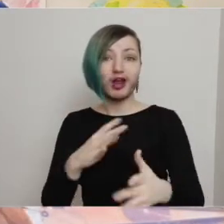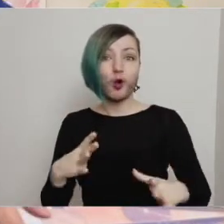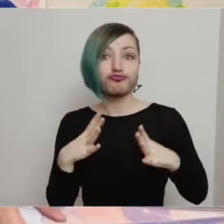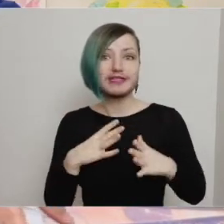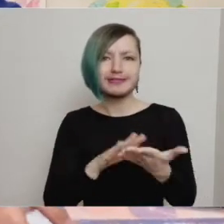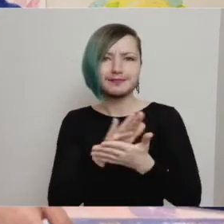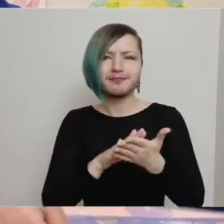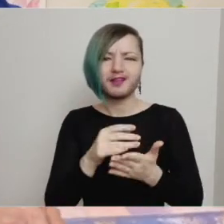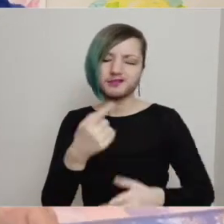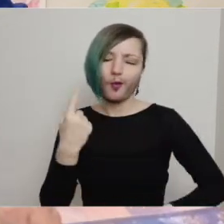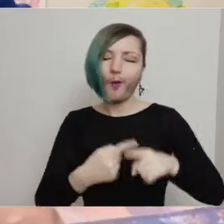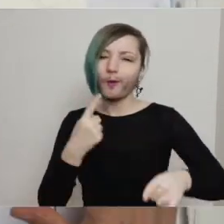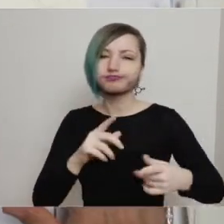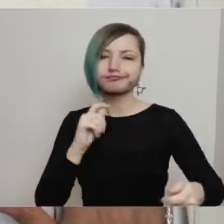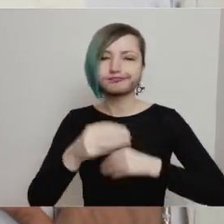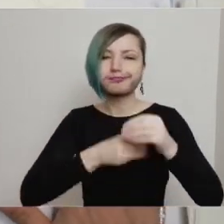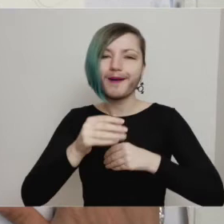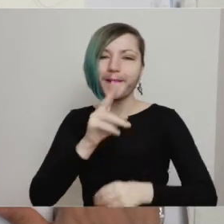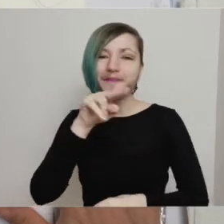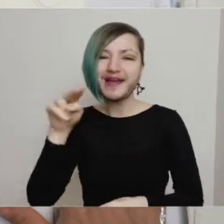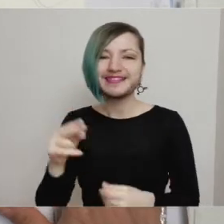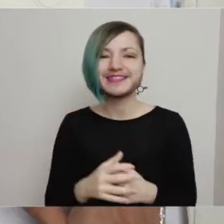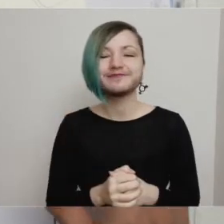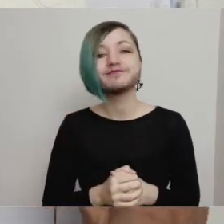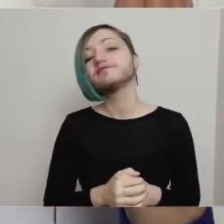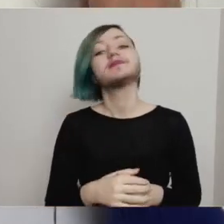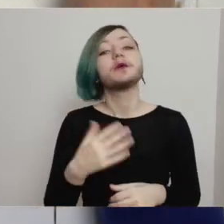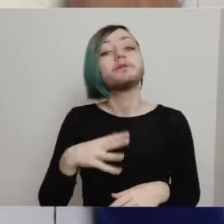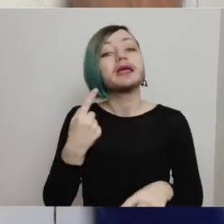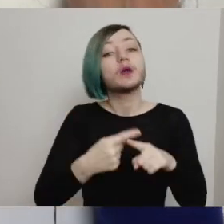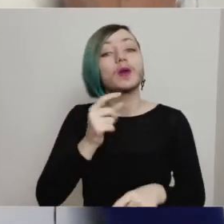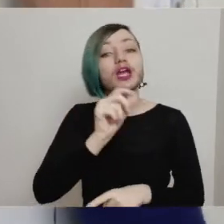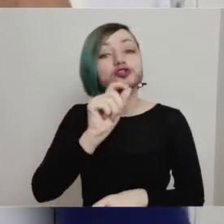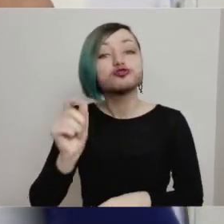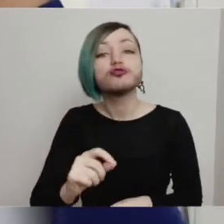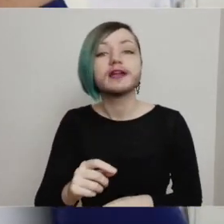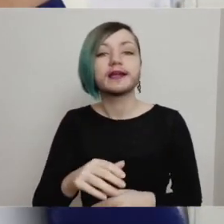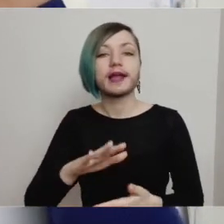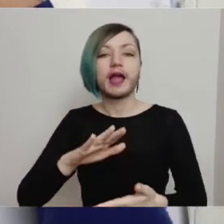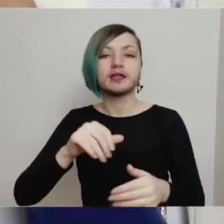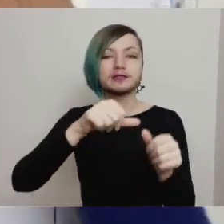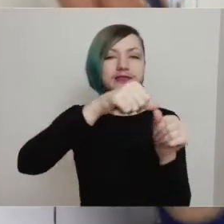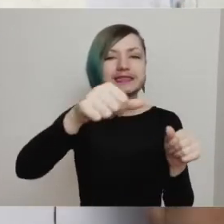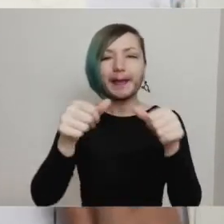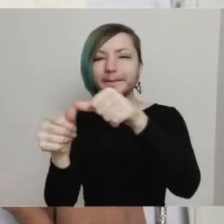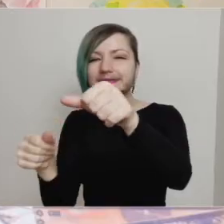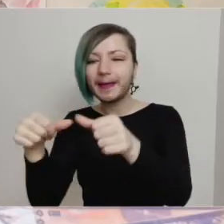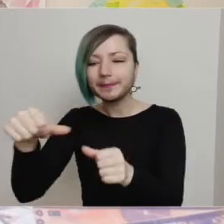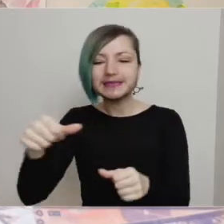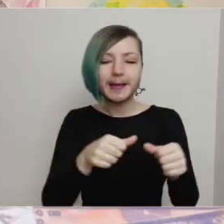of this one so i've made a quick drawing and i've stuck it down using a bit of tape and that's just